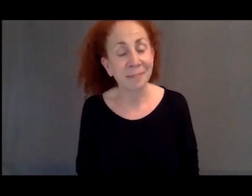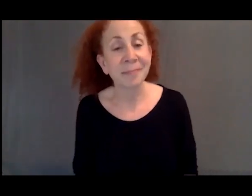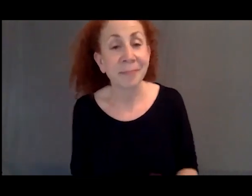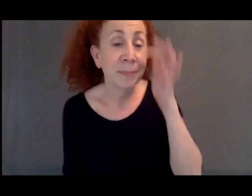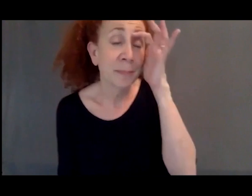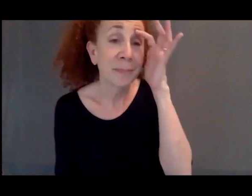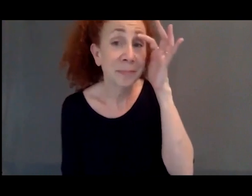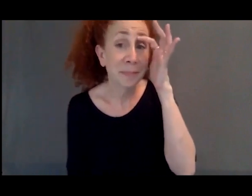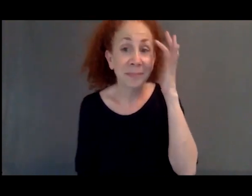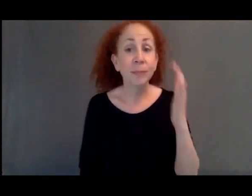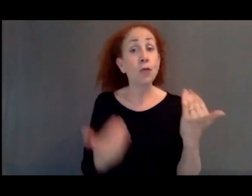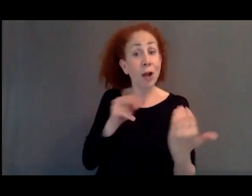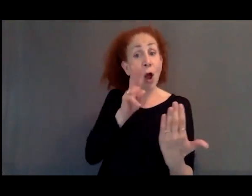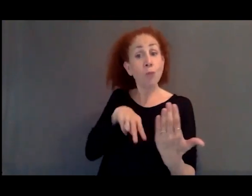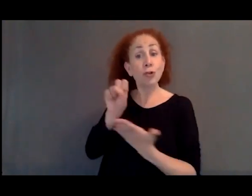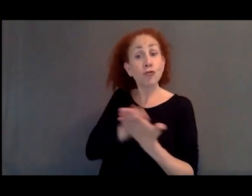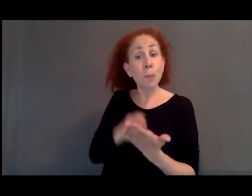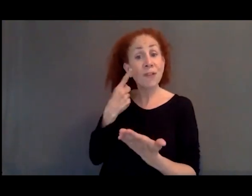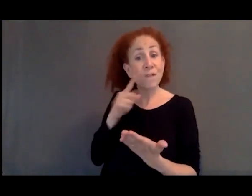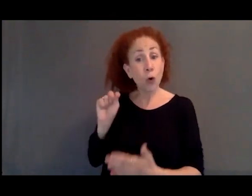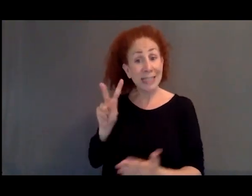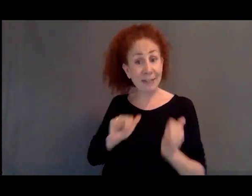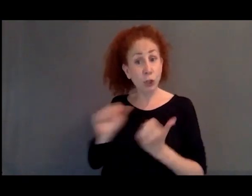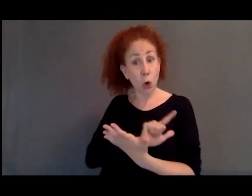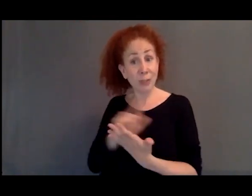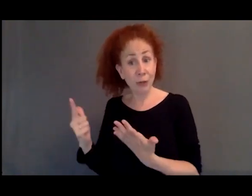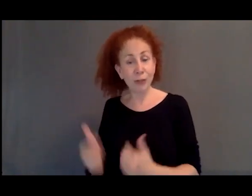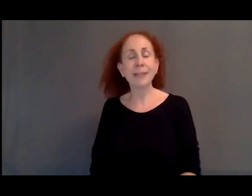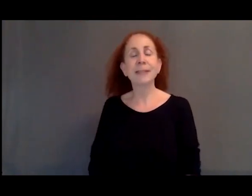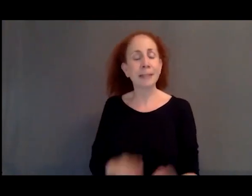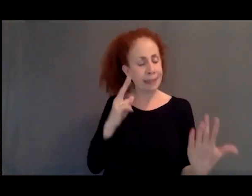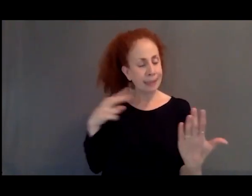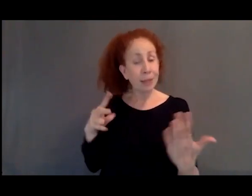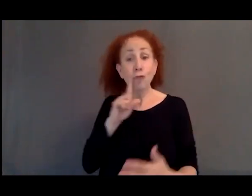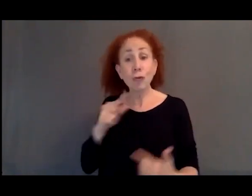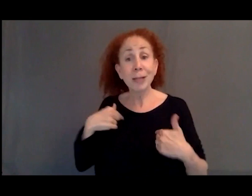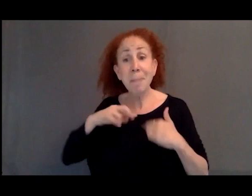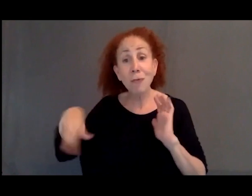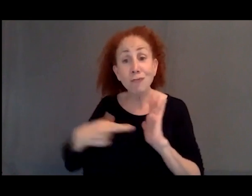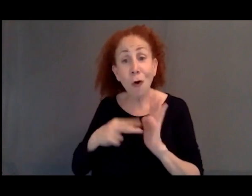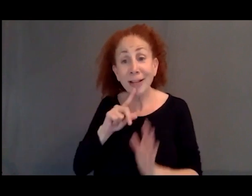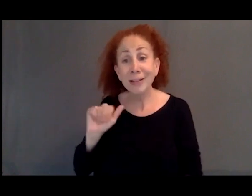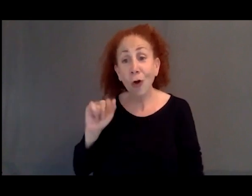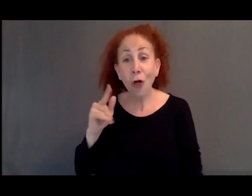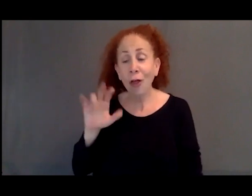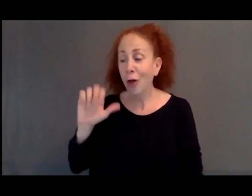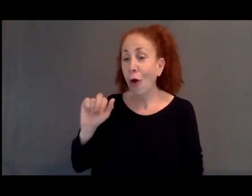Well, I'm reading the scripts for The Sympathizer TV series right now, and I'm actually playing the role of authenticity consultant.